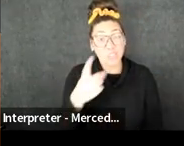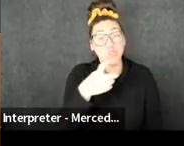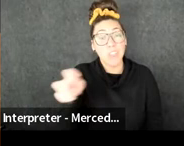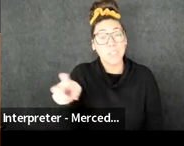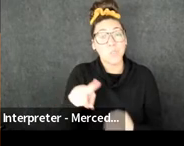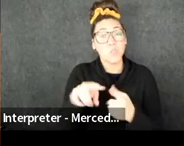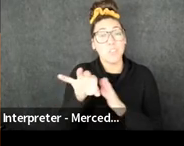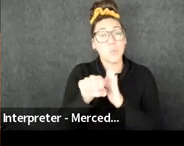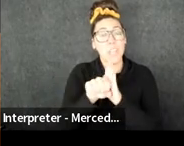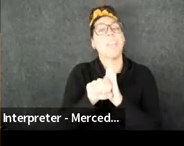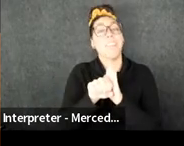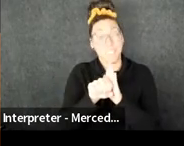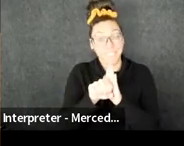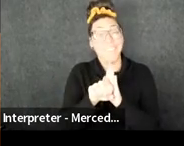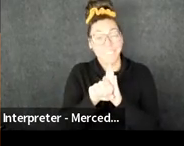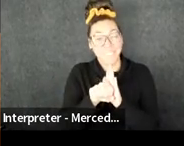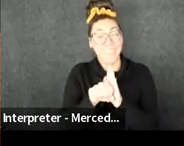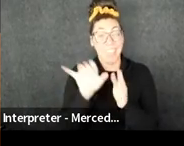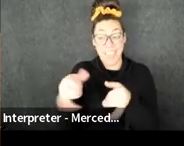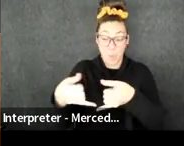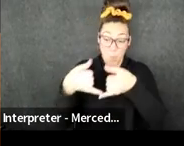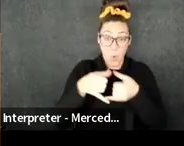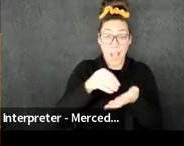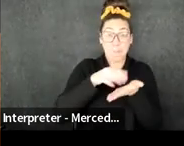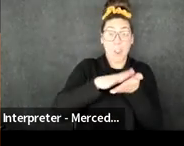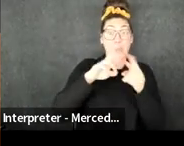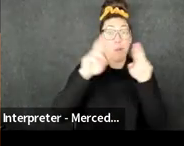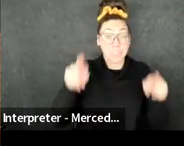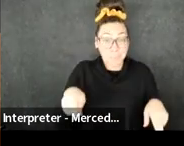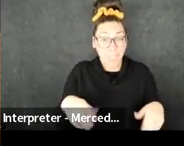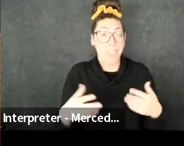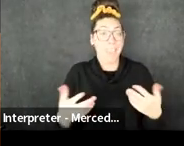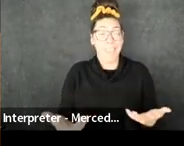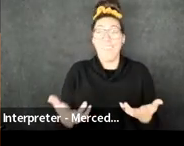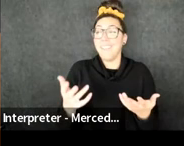as my my resume and using other things as well. I was able to